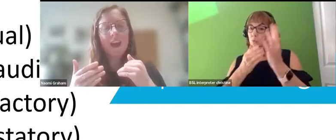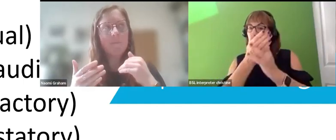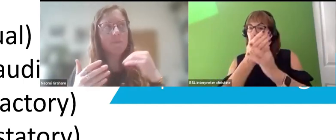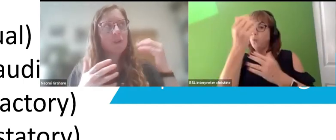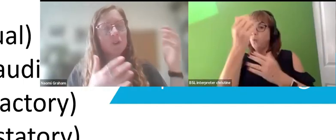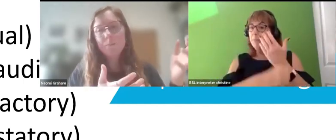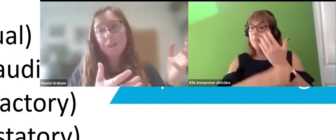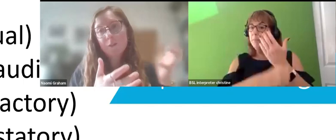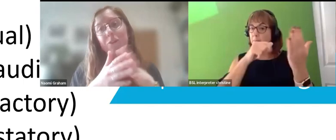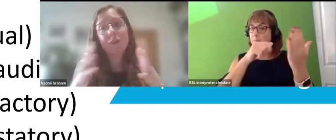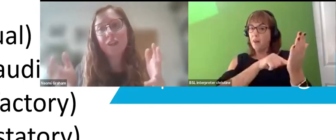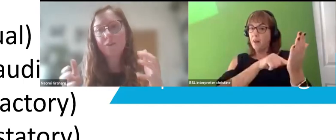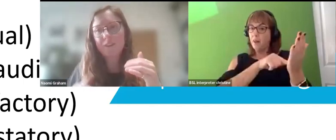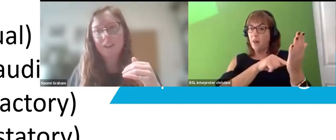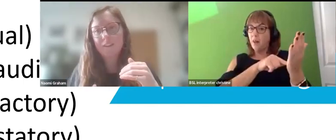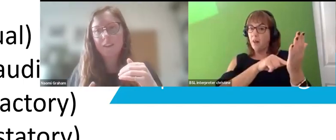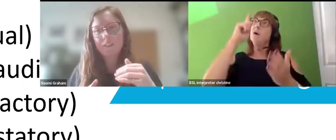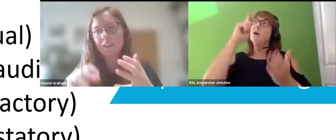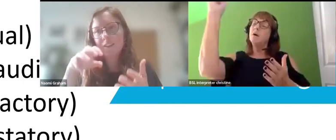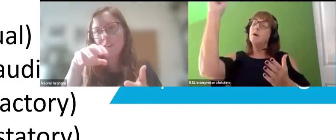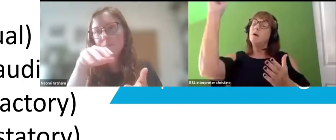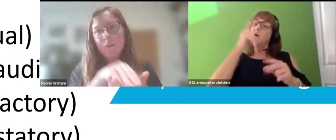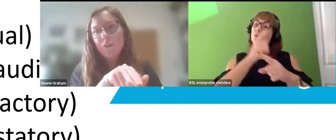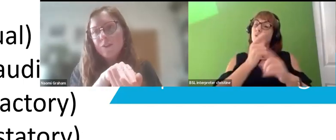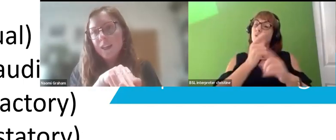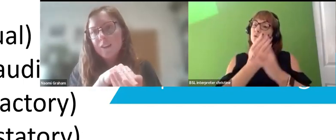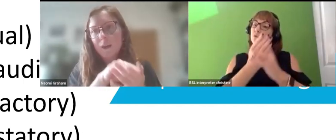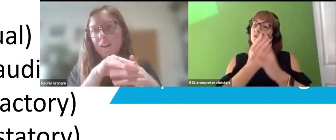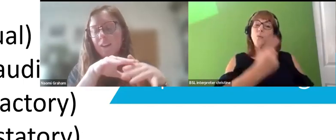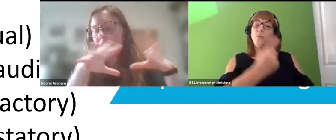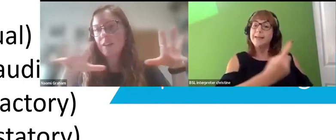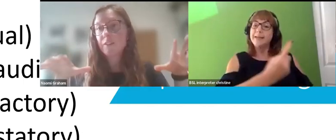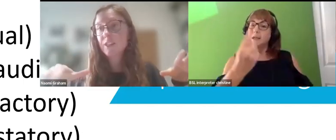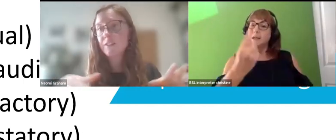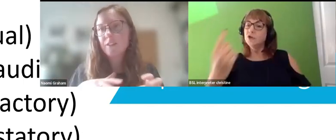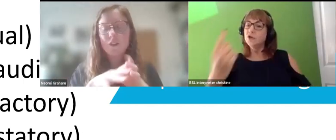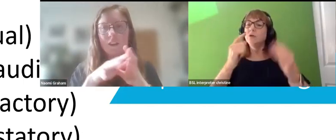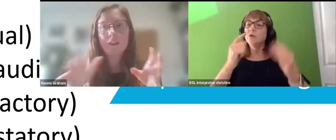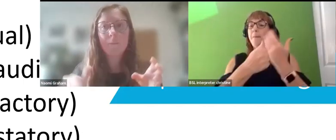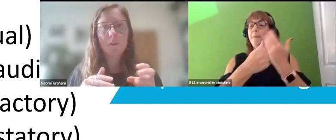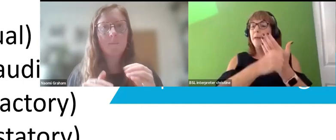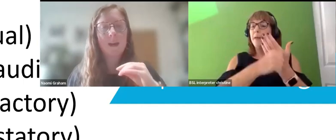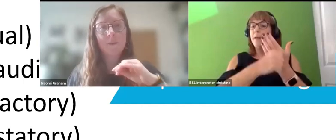and God speaks to us through each of these senses in Matthew 6 when Jesus is doing The Sermon on the